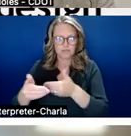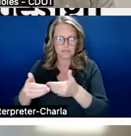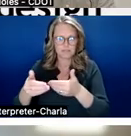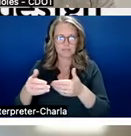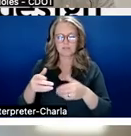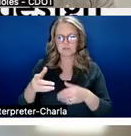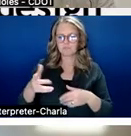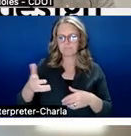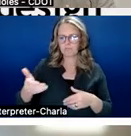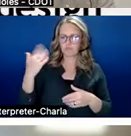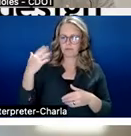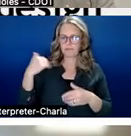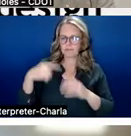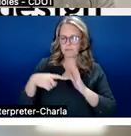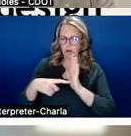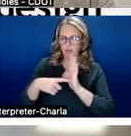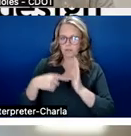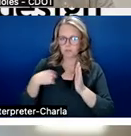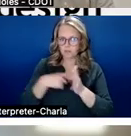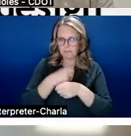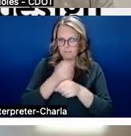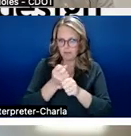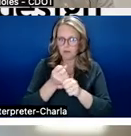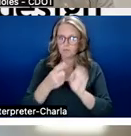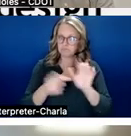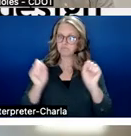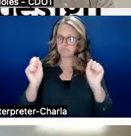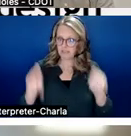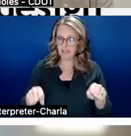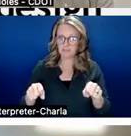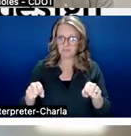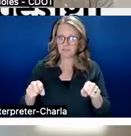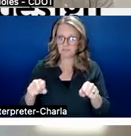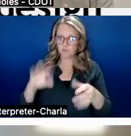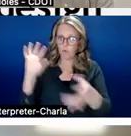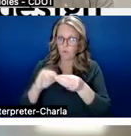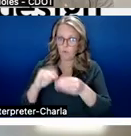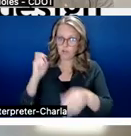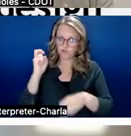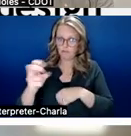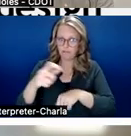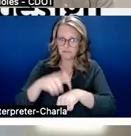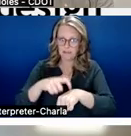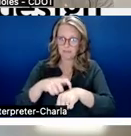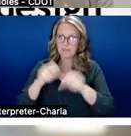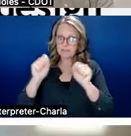that we can actually improve the overall travel time to Front Range Community College by optimizing those transfers